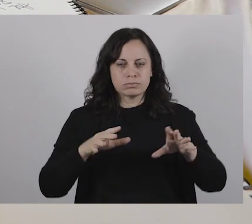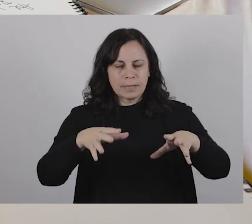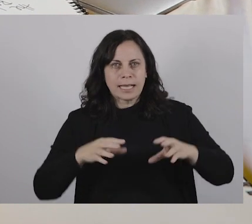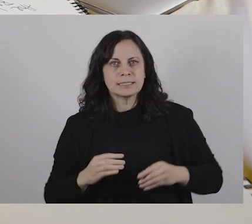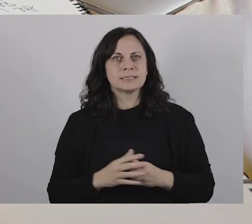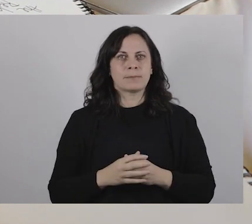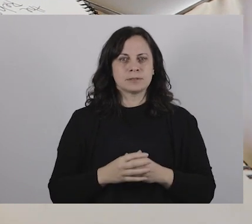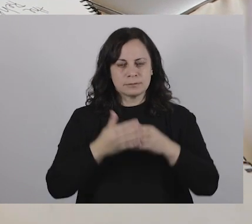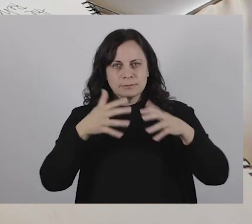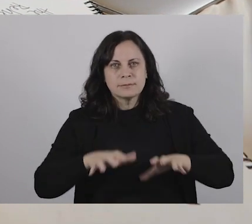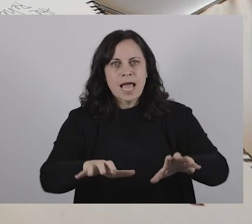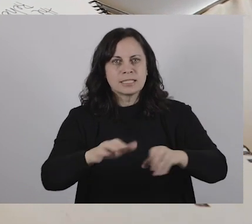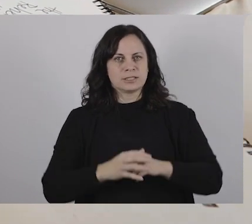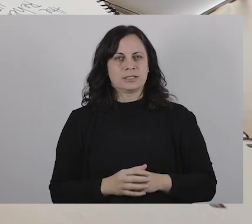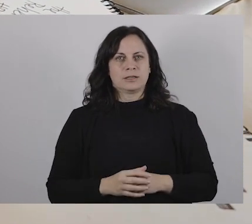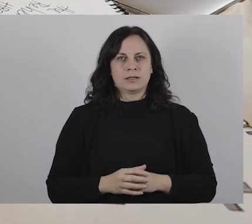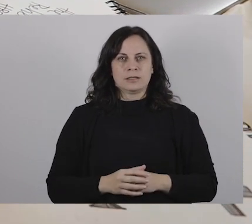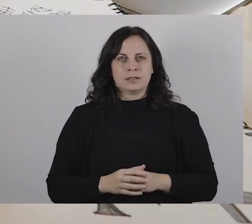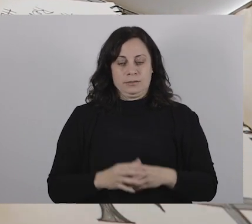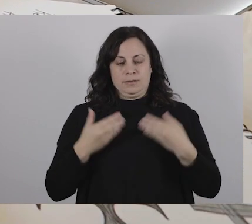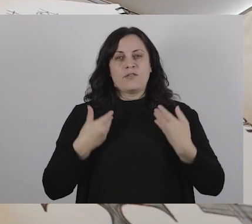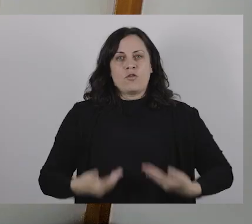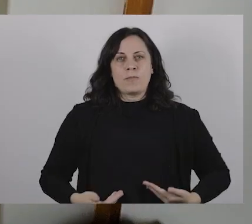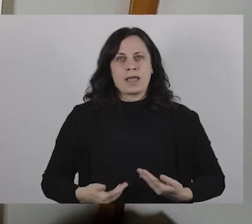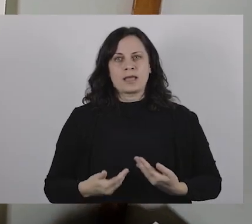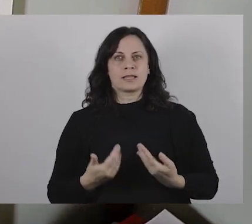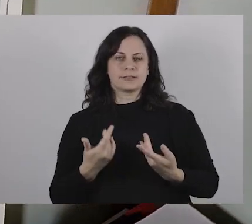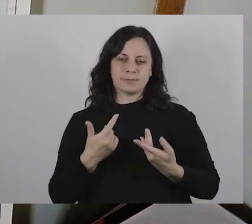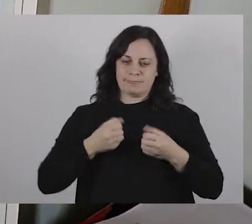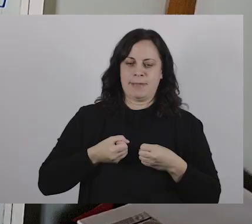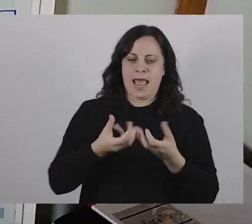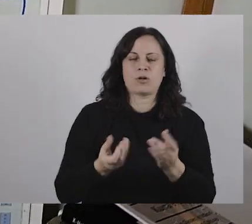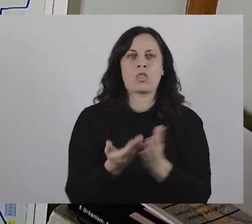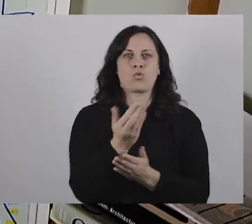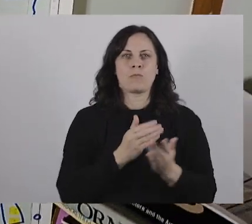And that is just something that I try to communicate through my work,